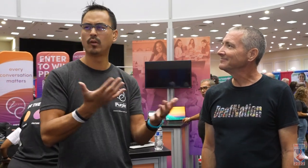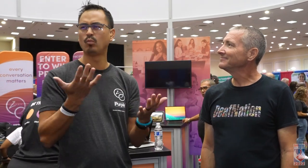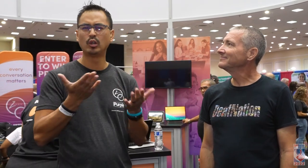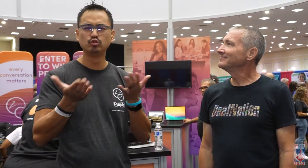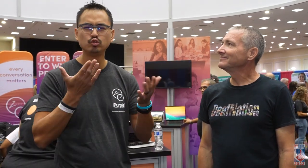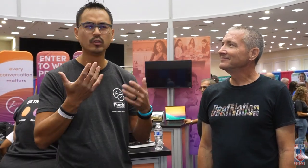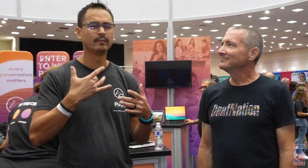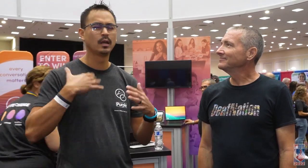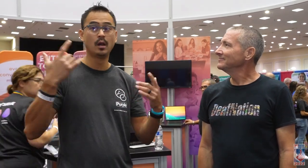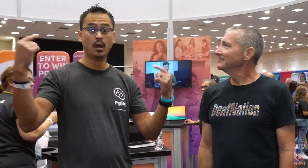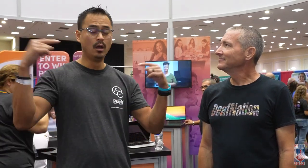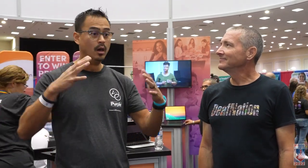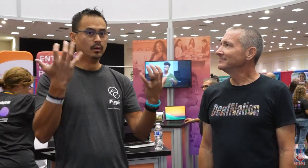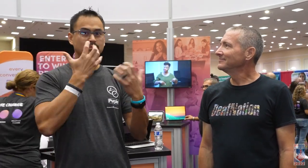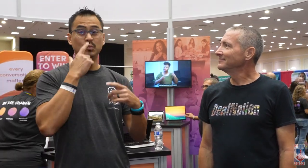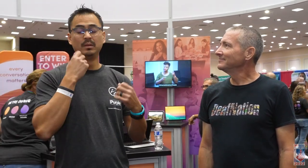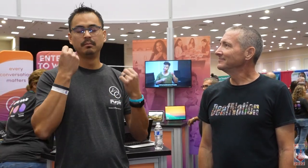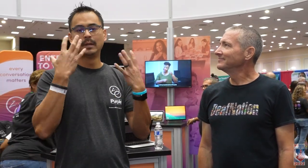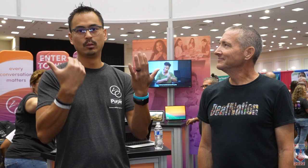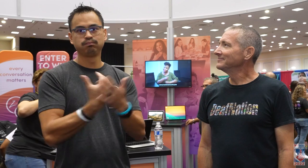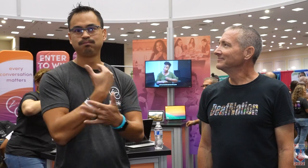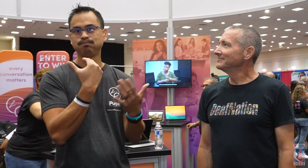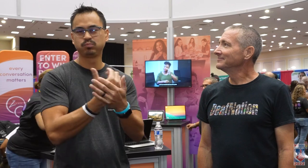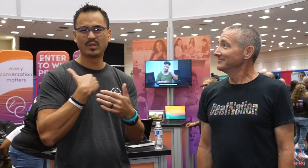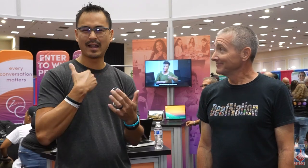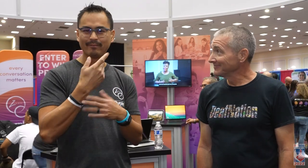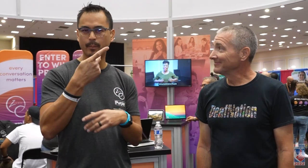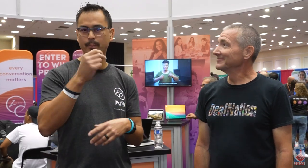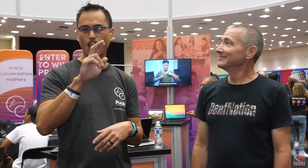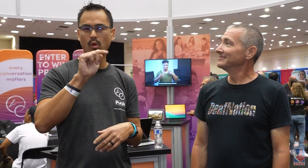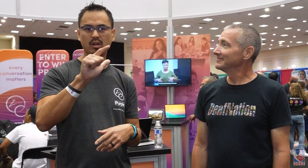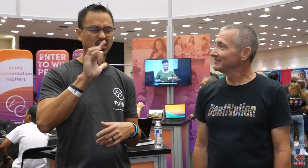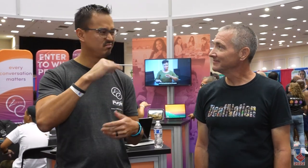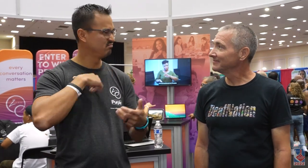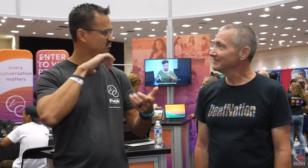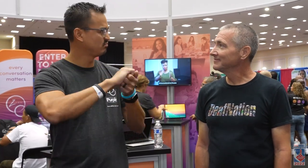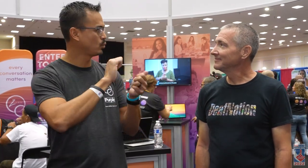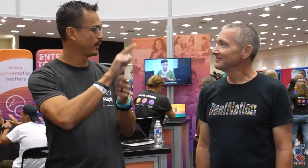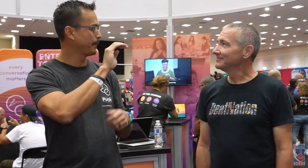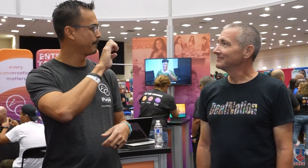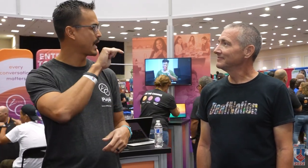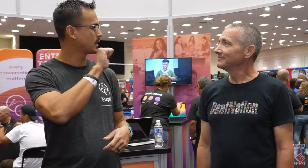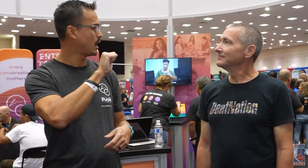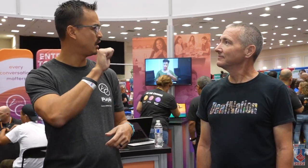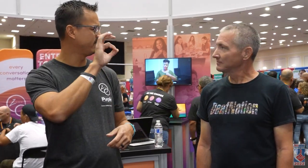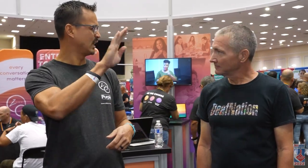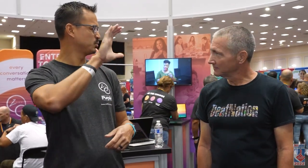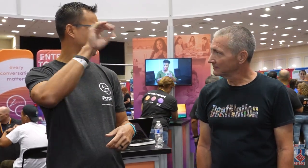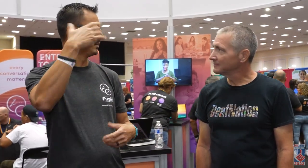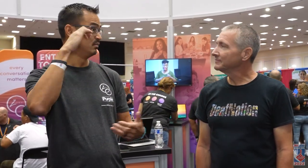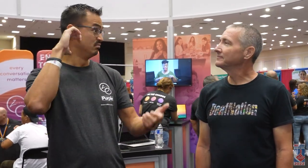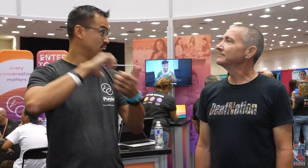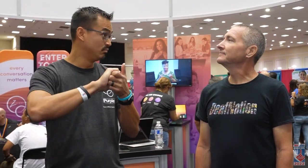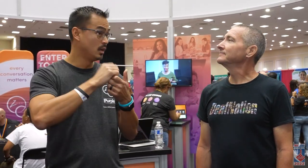what products and services we have to offer. We have so many new things. We have the Portal which we have partnered with Meta, the Facebook company.